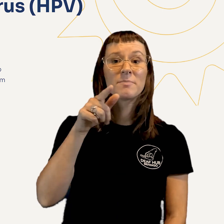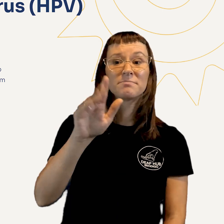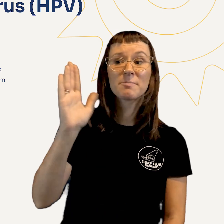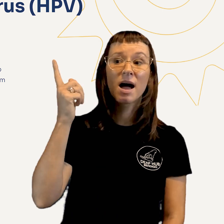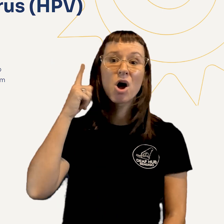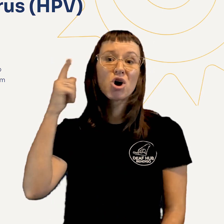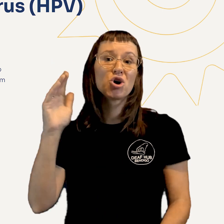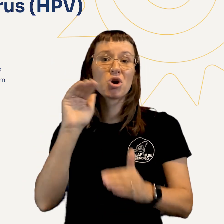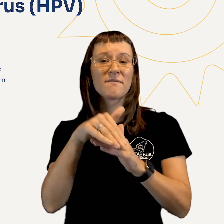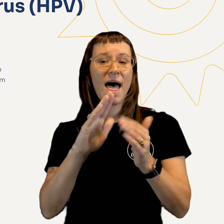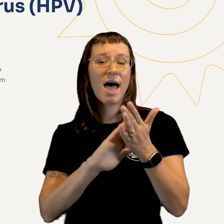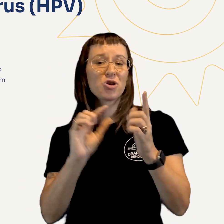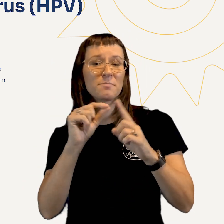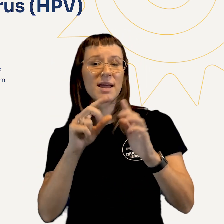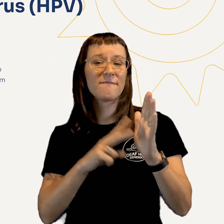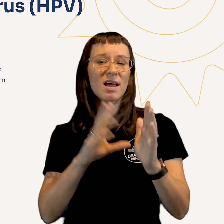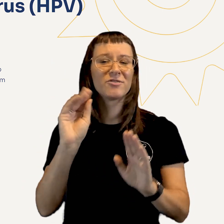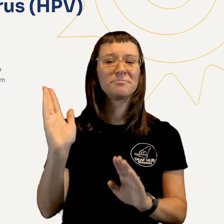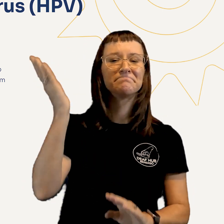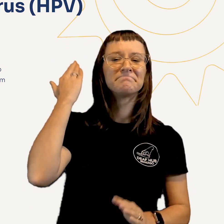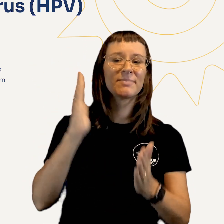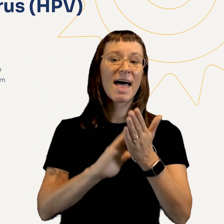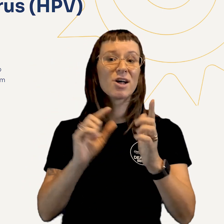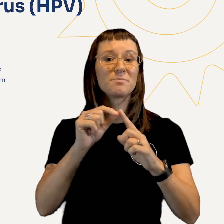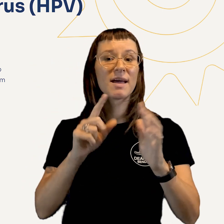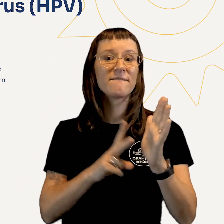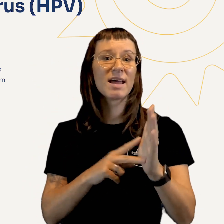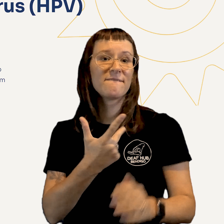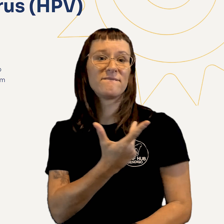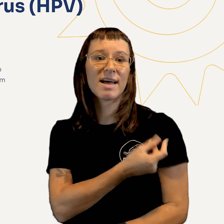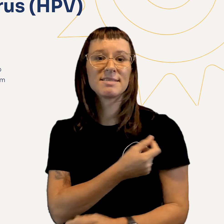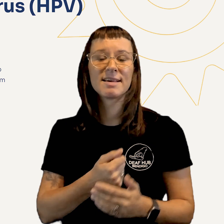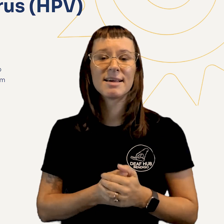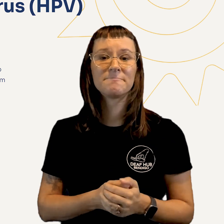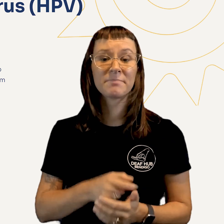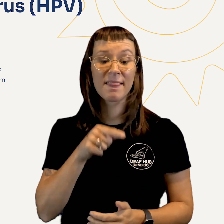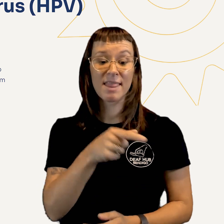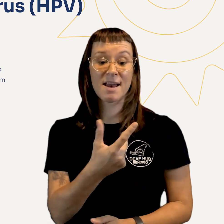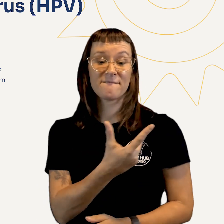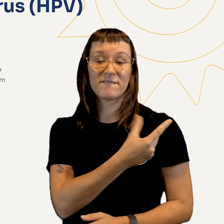You may have heard of HPV before in relation to the HPV vaccine. In addition to cervical